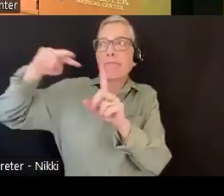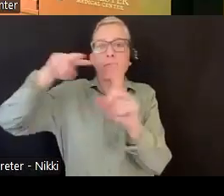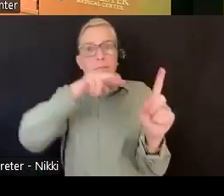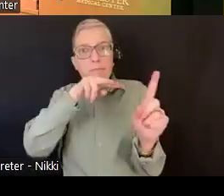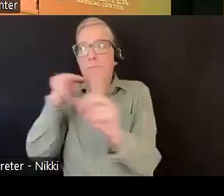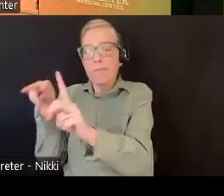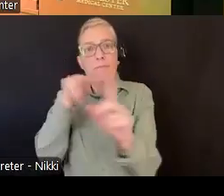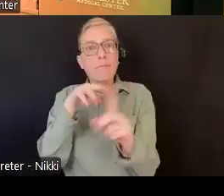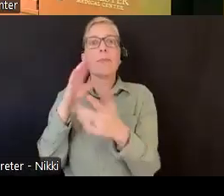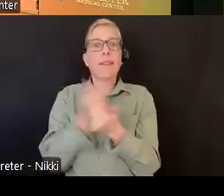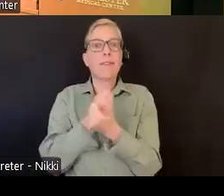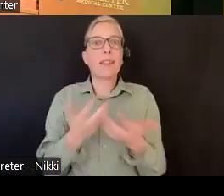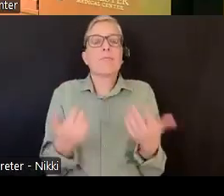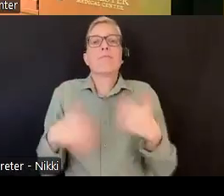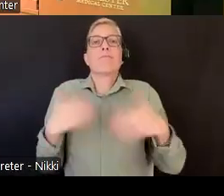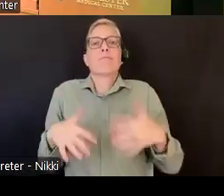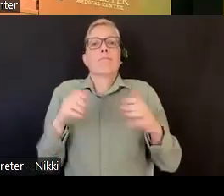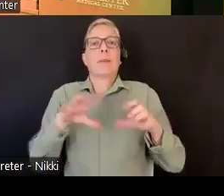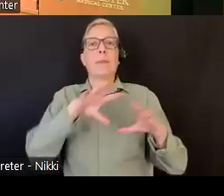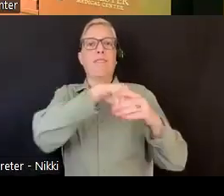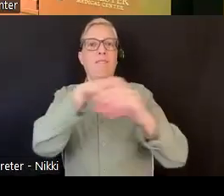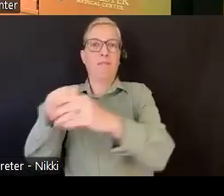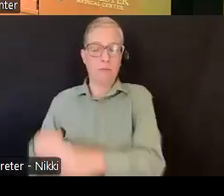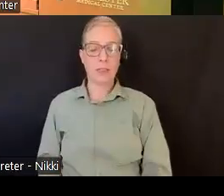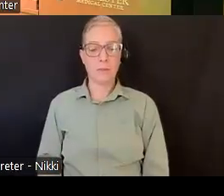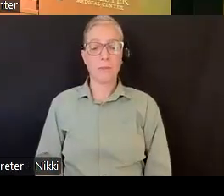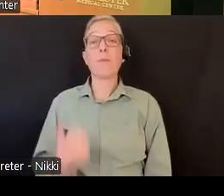What a great thing for them. One of the things we're hearing broadly and you guys are probably